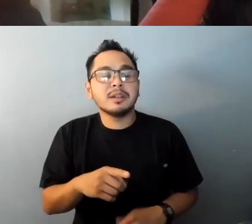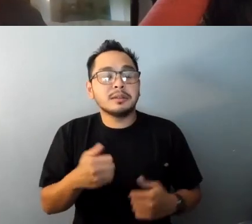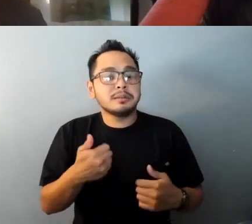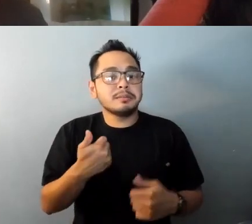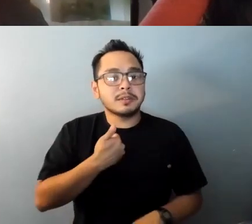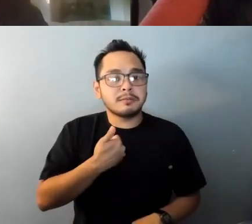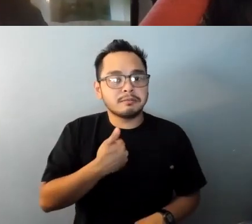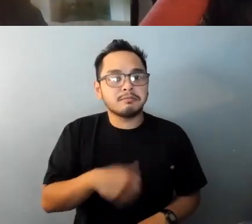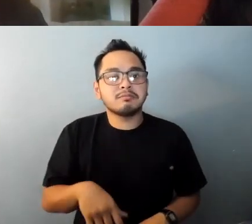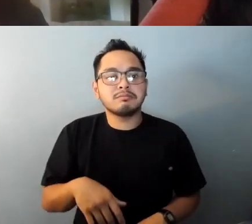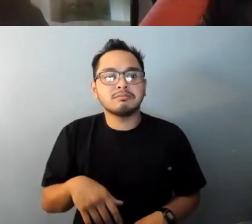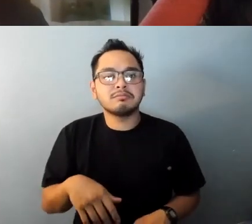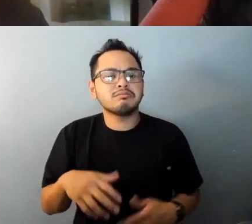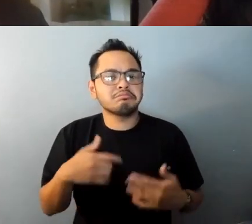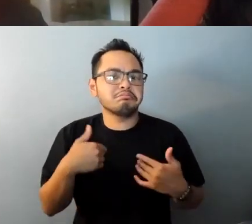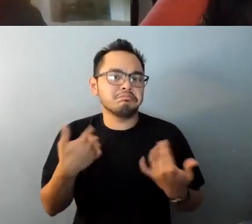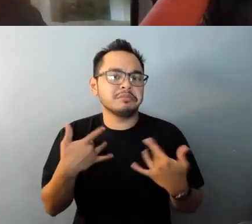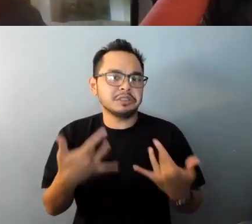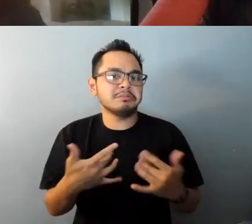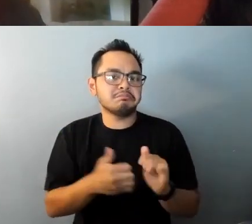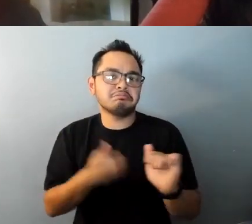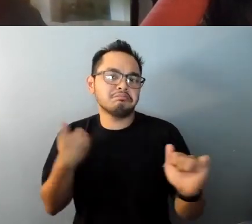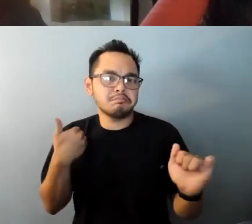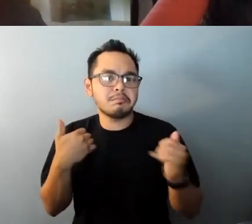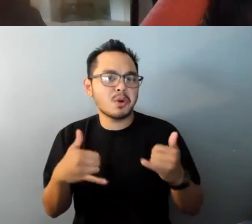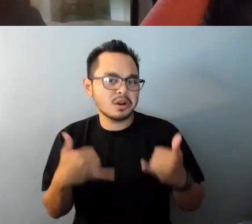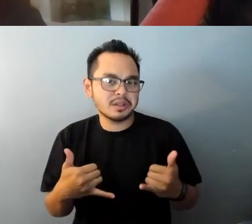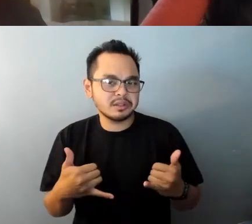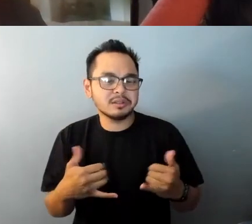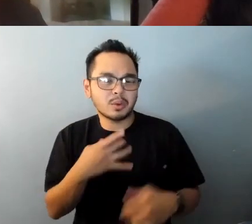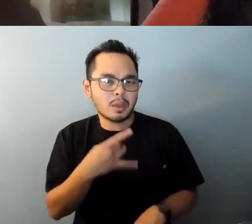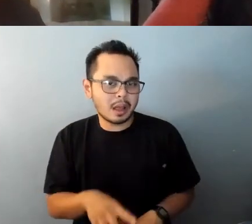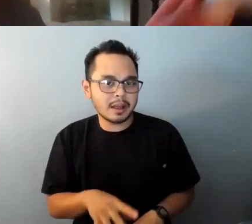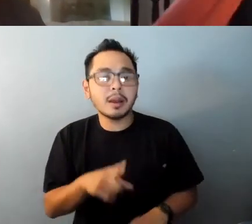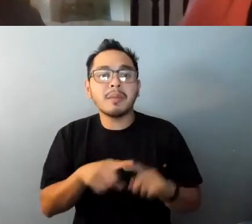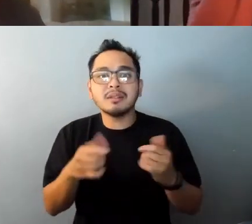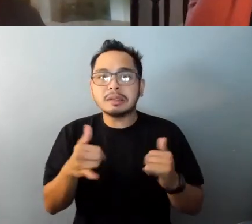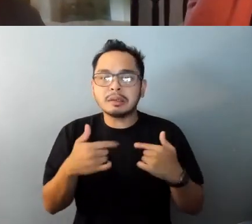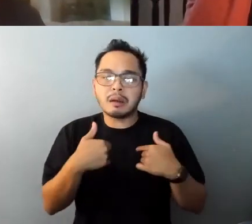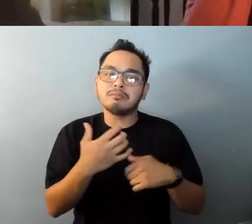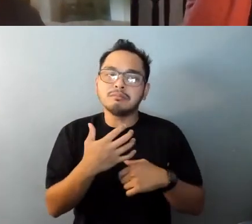not very fond of parties but also still has to go which makes you pretty good observer